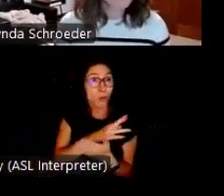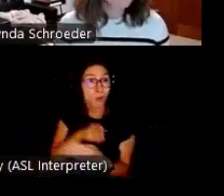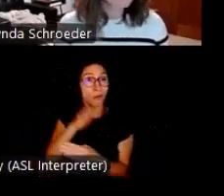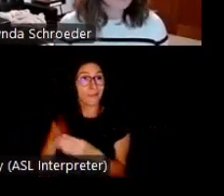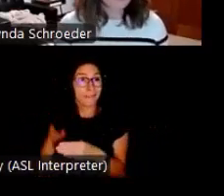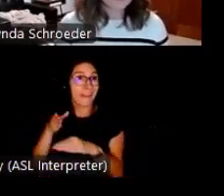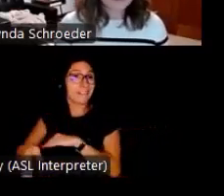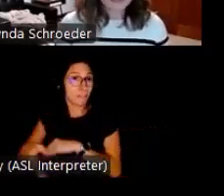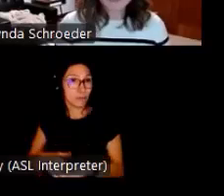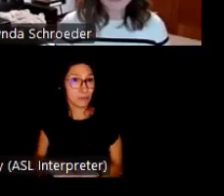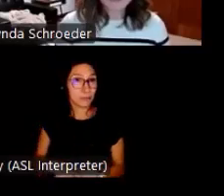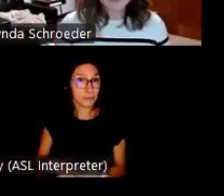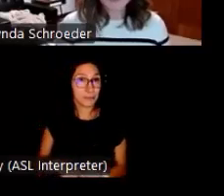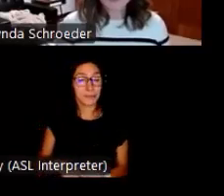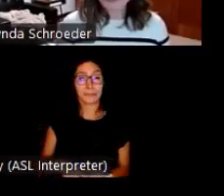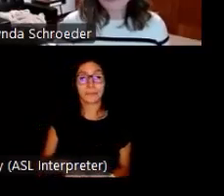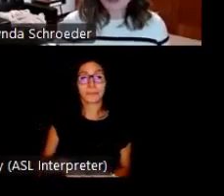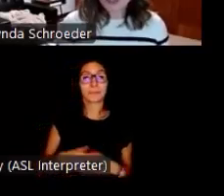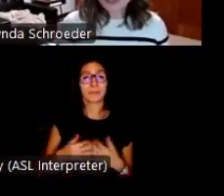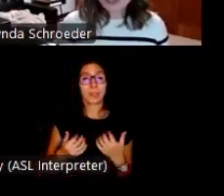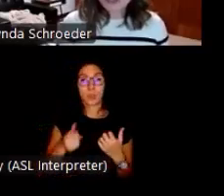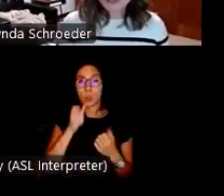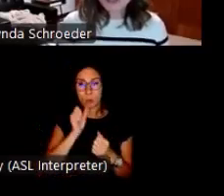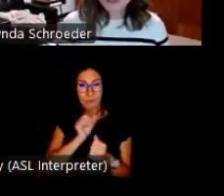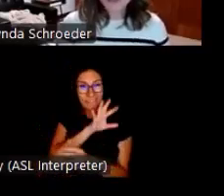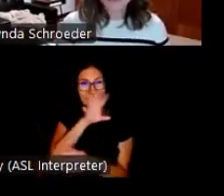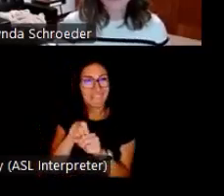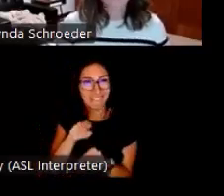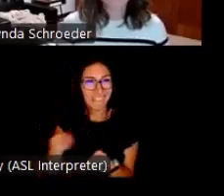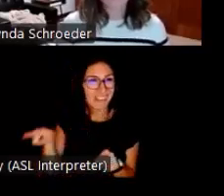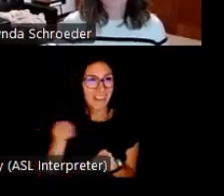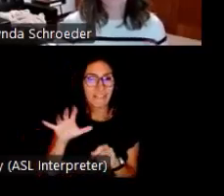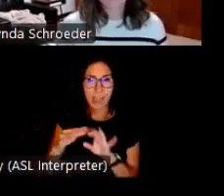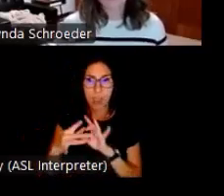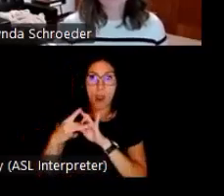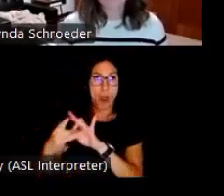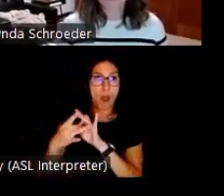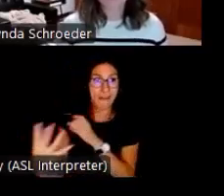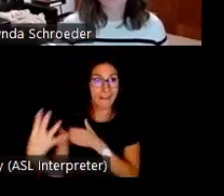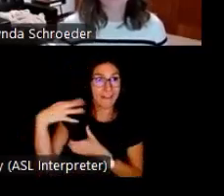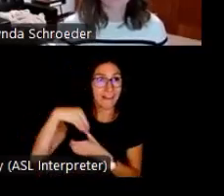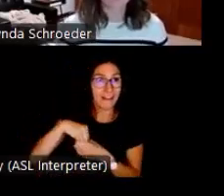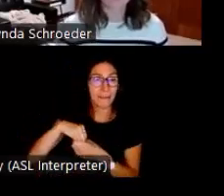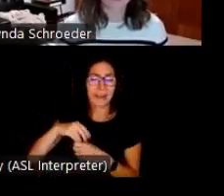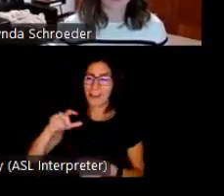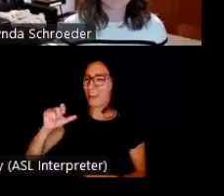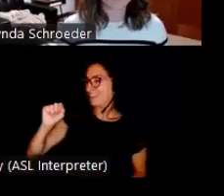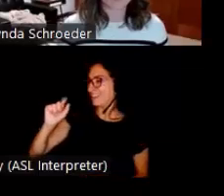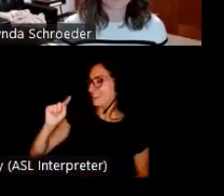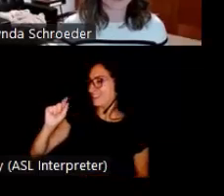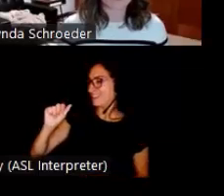Stakeholder engagement is also really important. And if stakeholder isn't the term that you are comfortable utilizing,